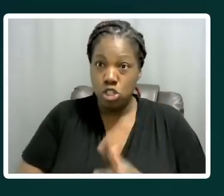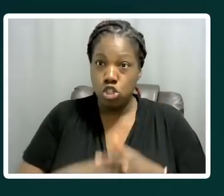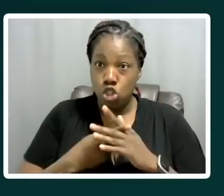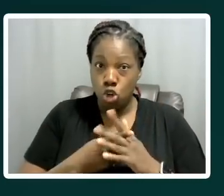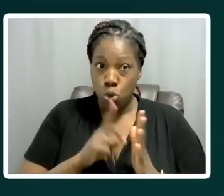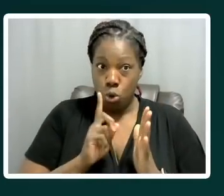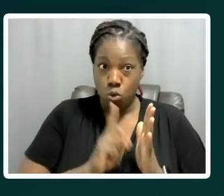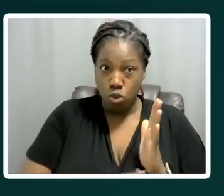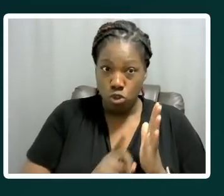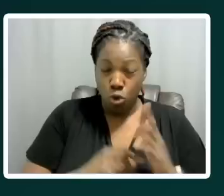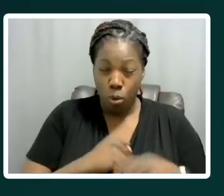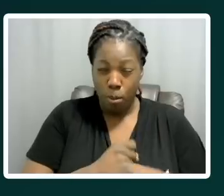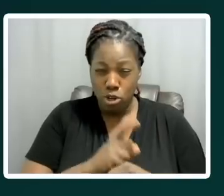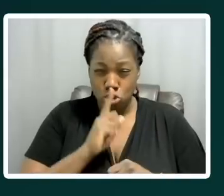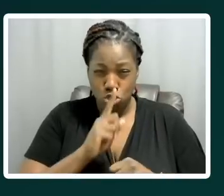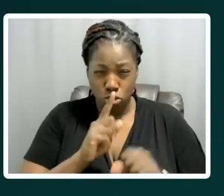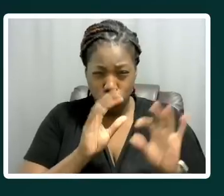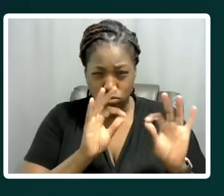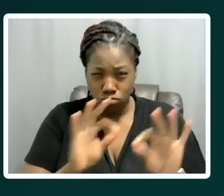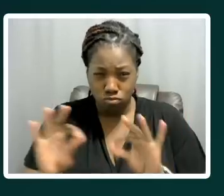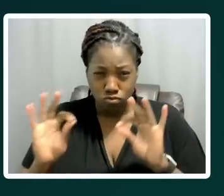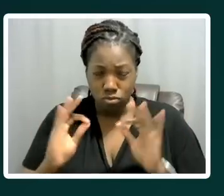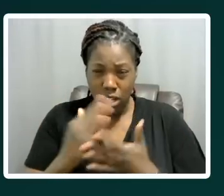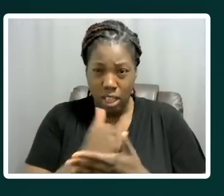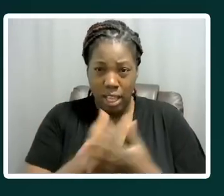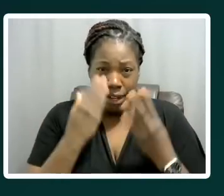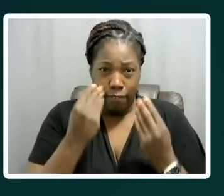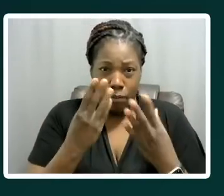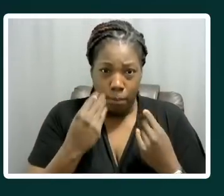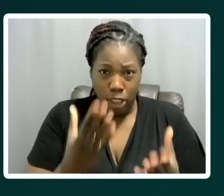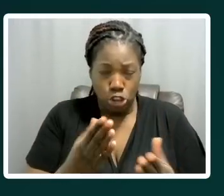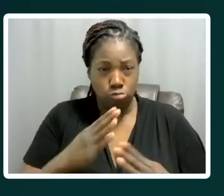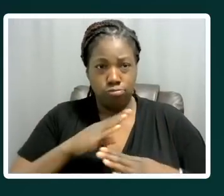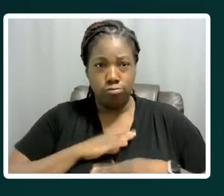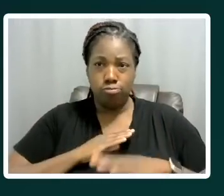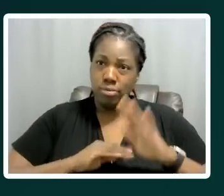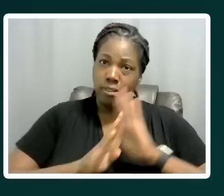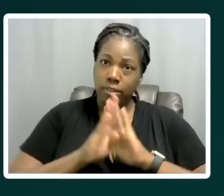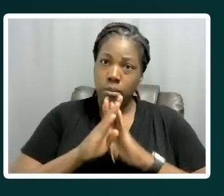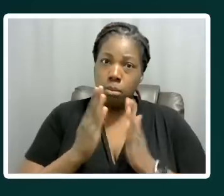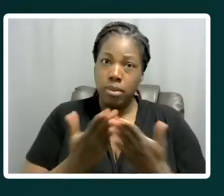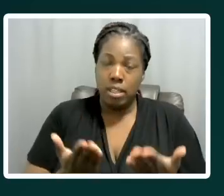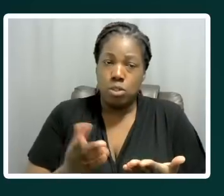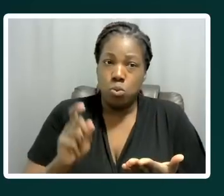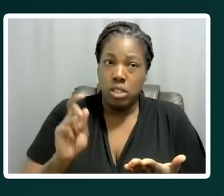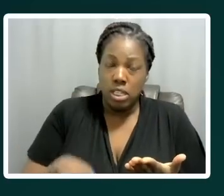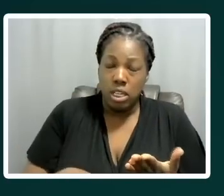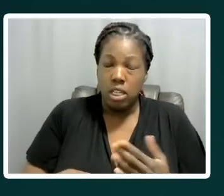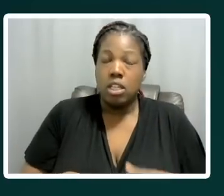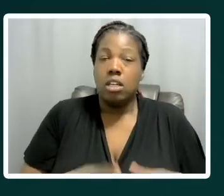sure that we gather enough information to develop what we need to develop. And then it's cycles